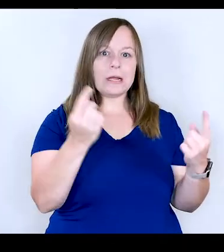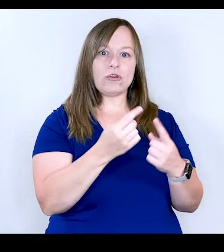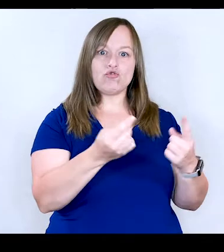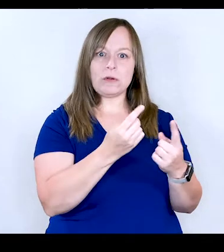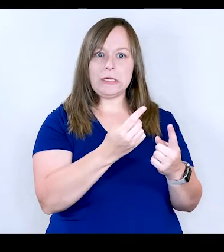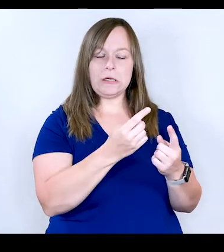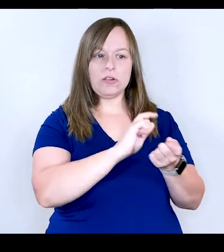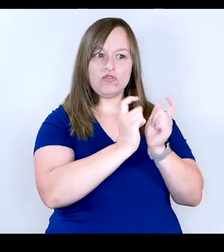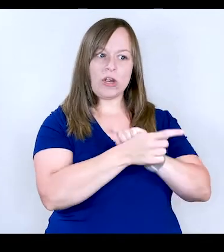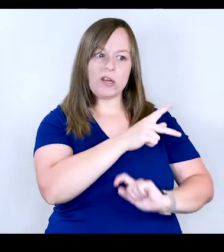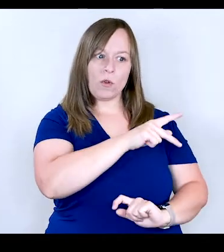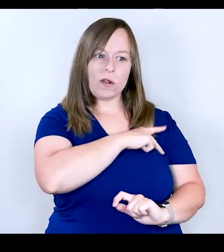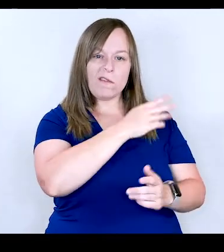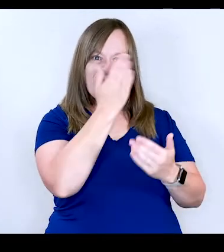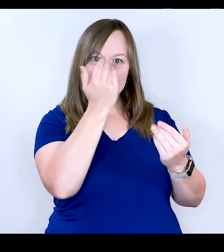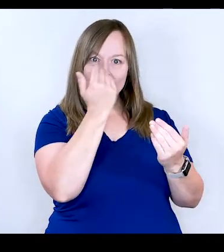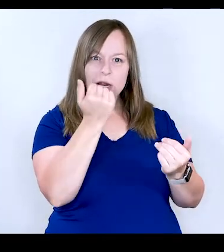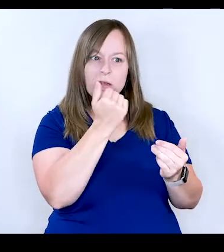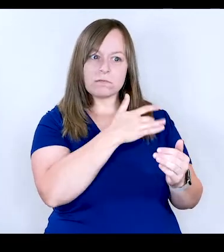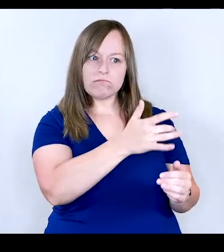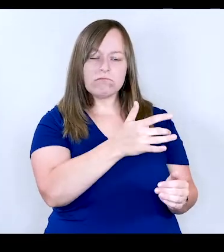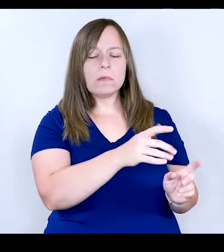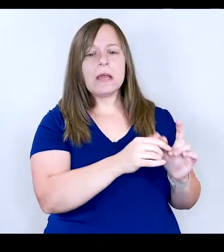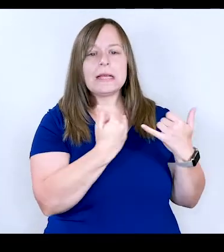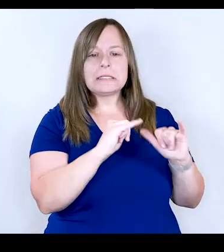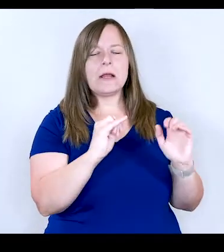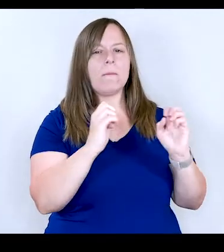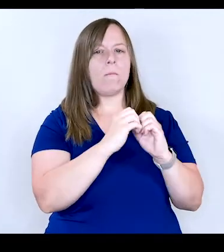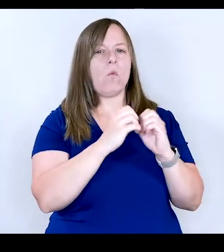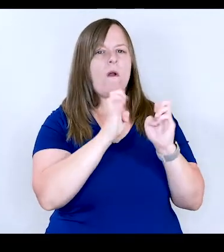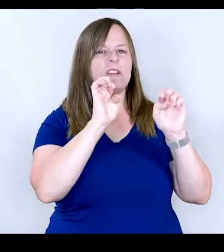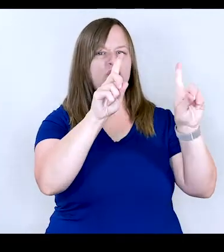changes in person and your forgetfulness. But it still needs a lot of education